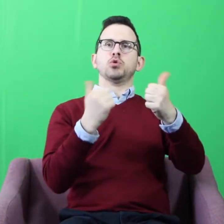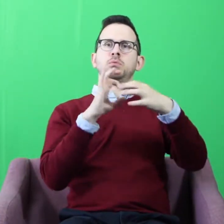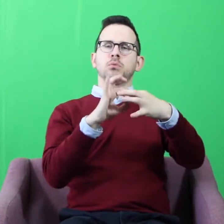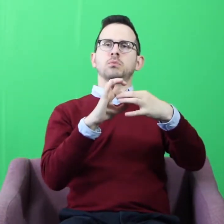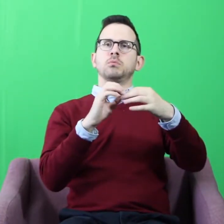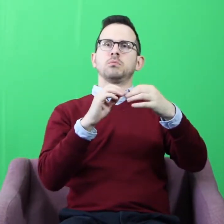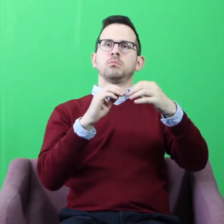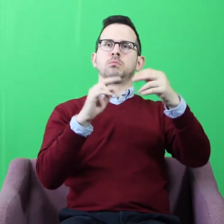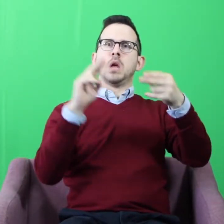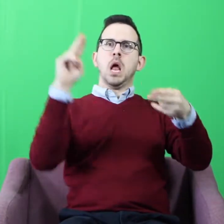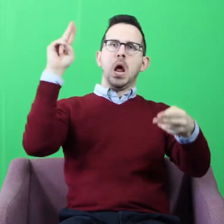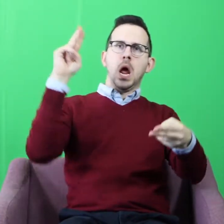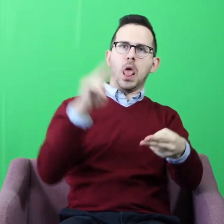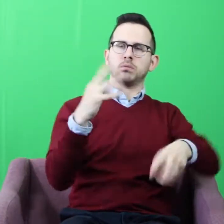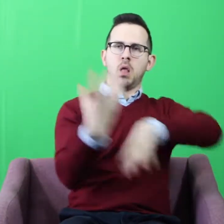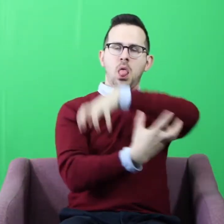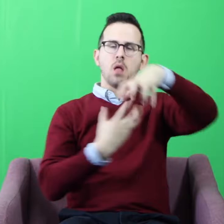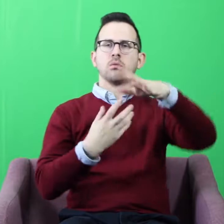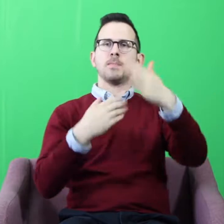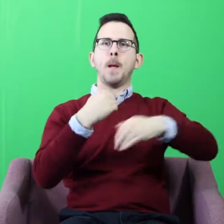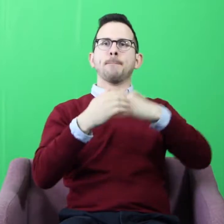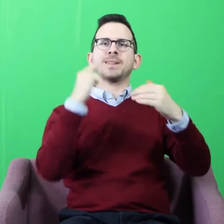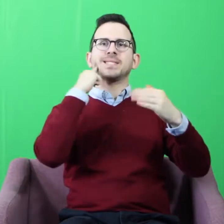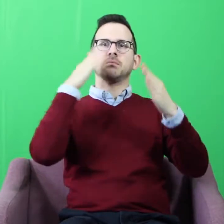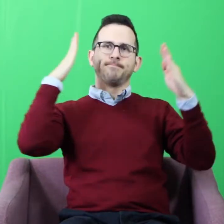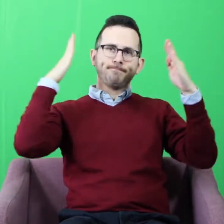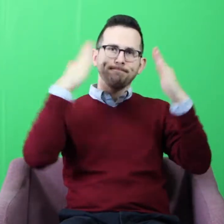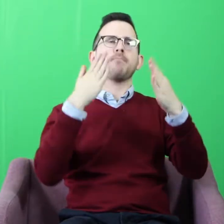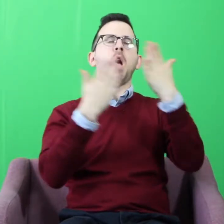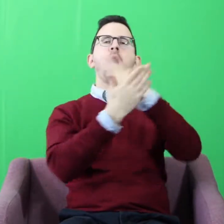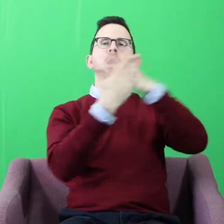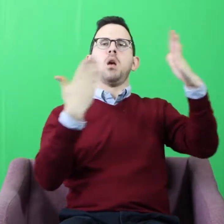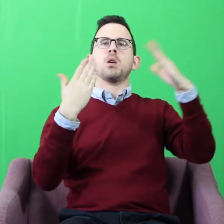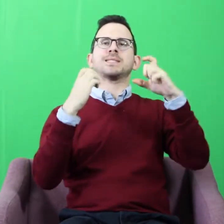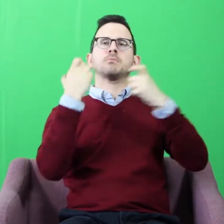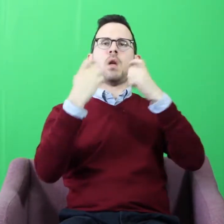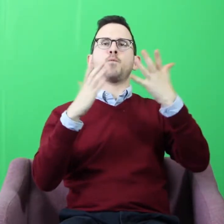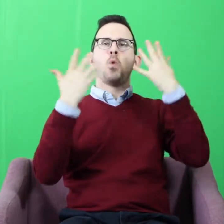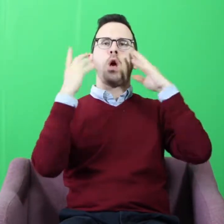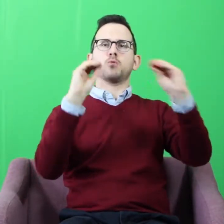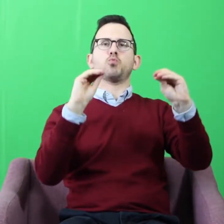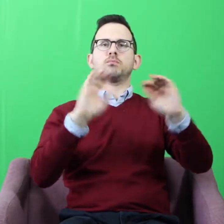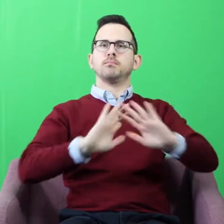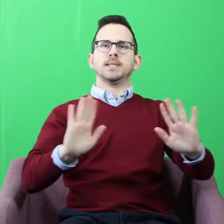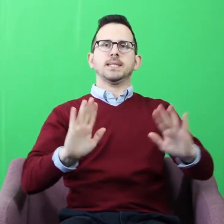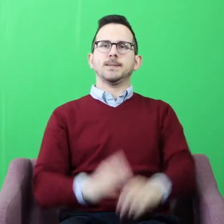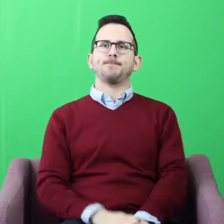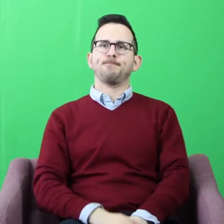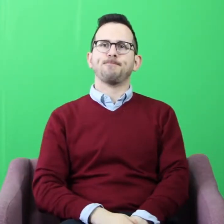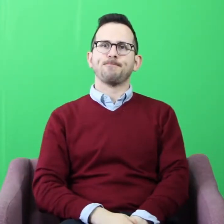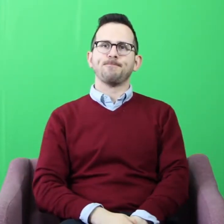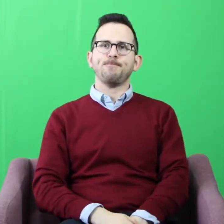From then on we focused our energies on the education sector. That was a good decision as it took away a lot of the confusion and helped us to focus.